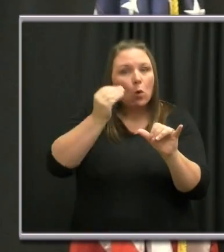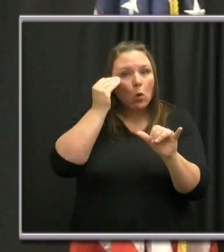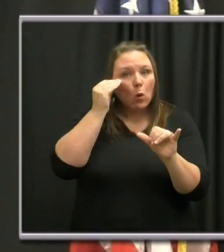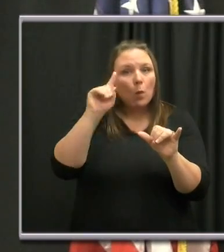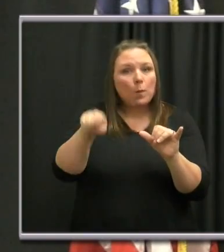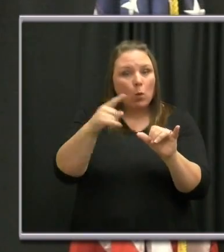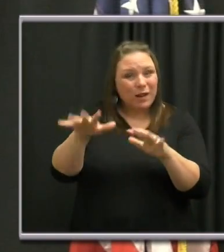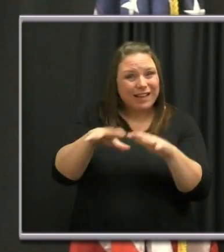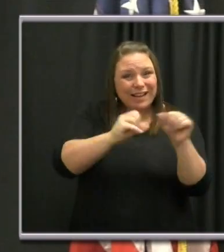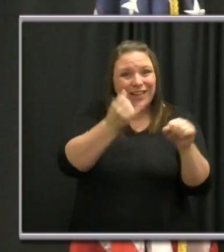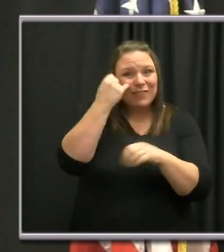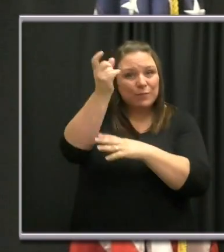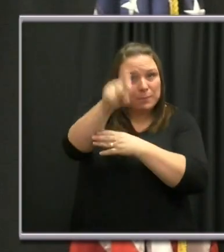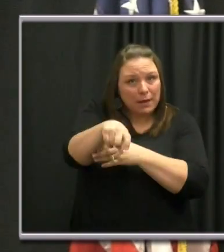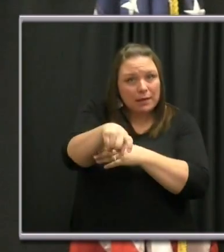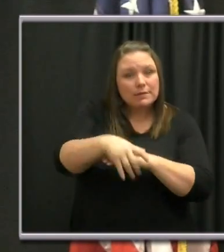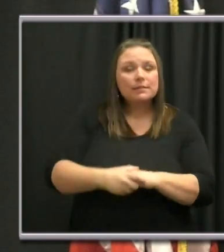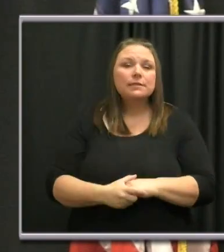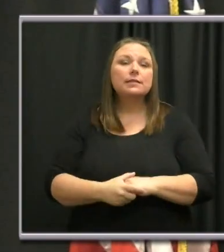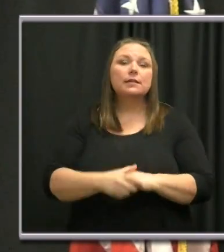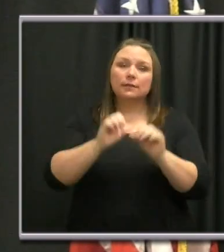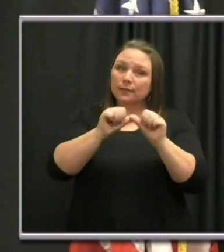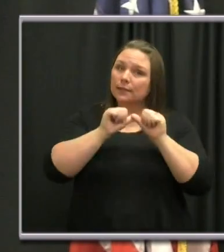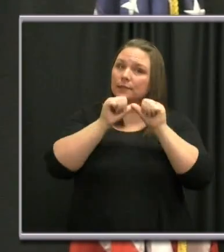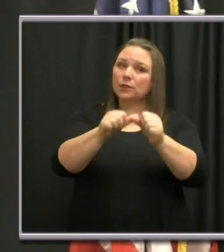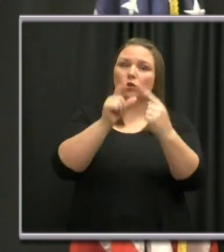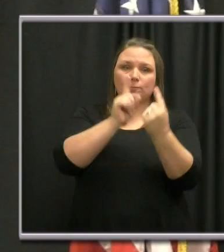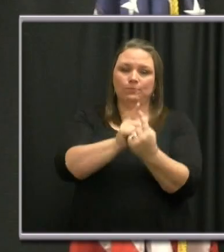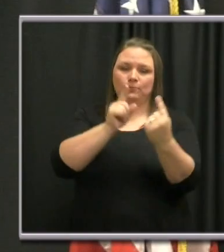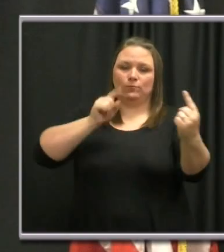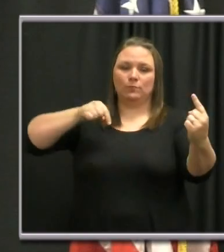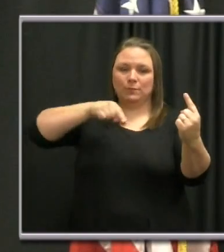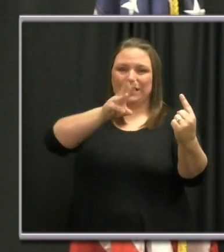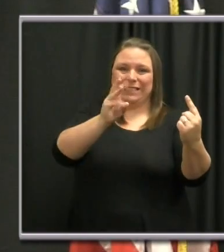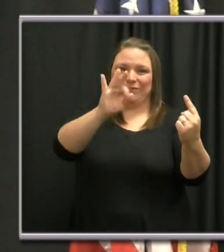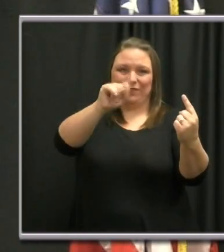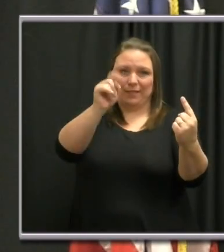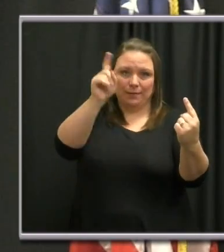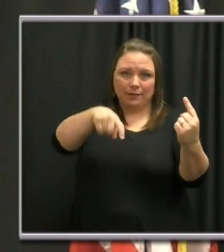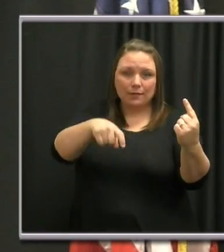WHAT I IMPLORE VIEW TODAY IS STAY AT HOME. ONLY GO OUT OF